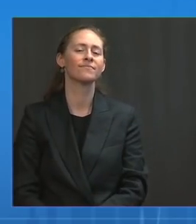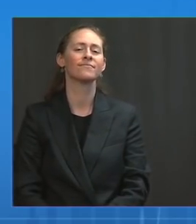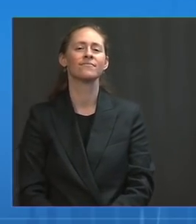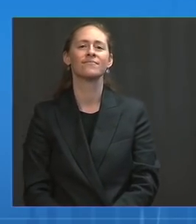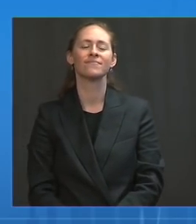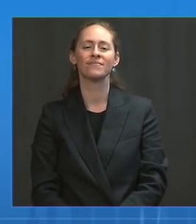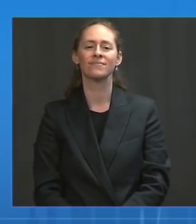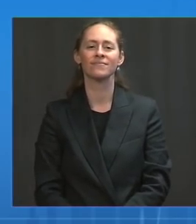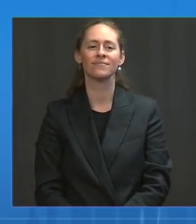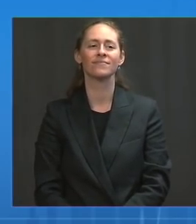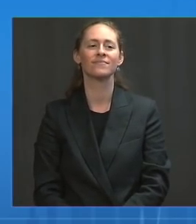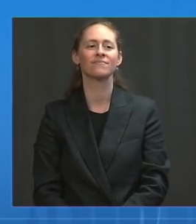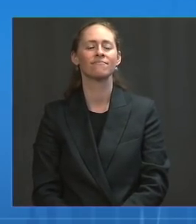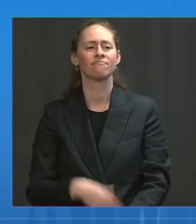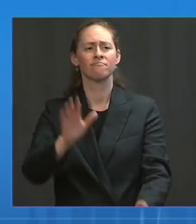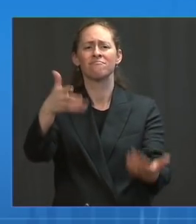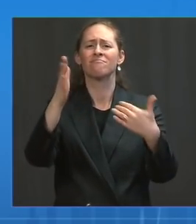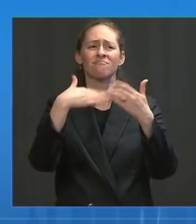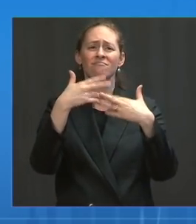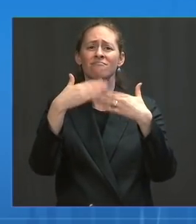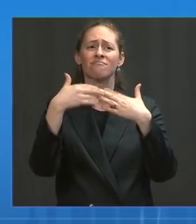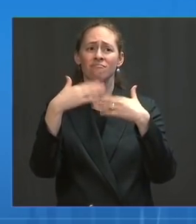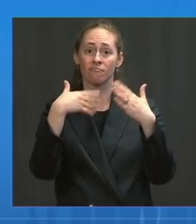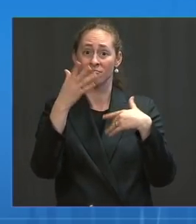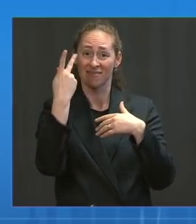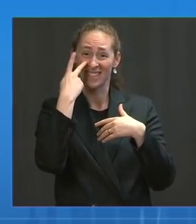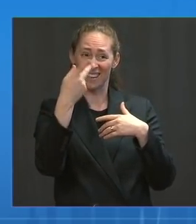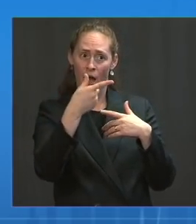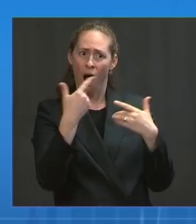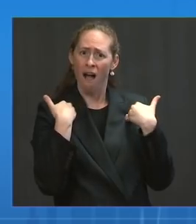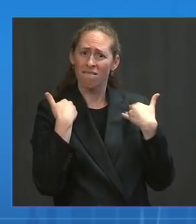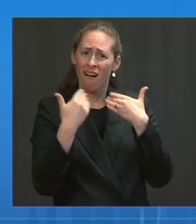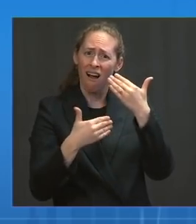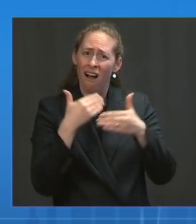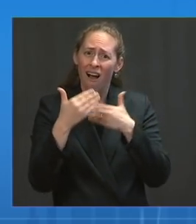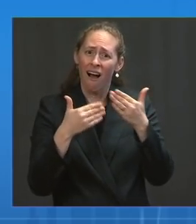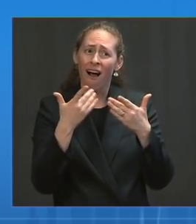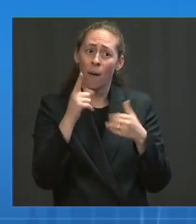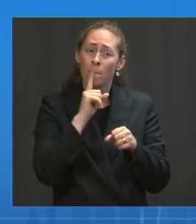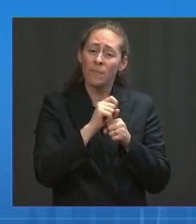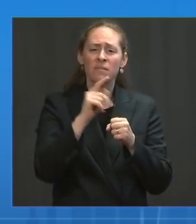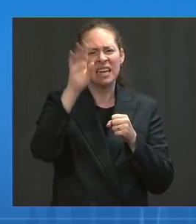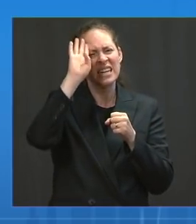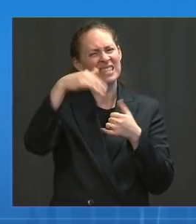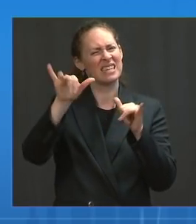But despite this progress, we still have more work to do. As the president said on Tuesday, this summer,